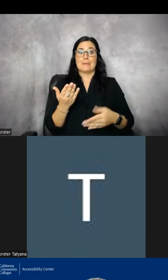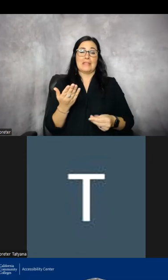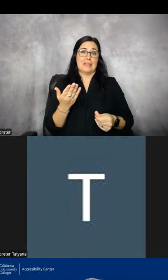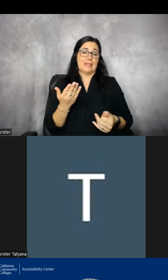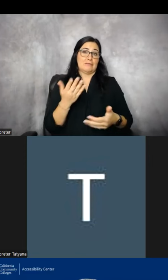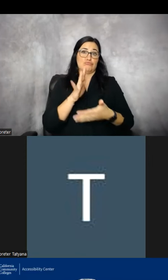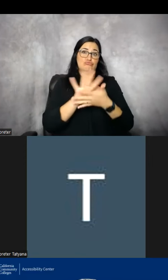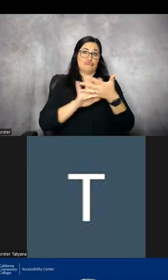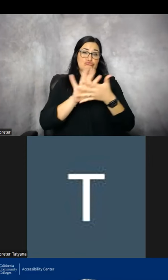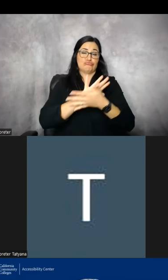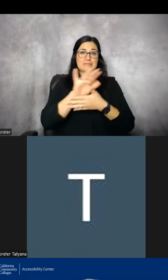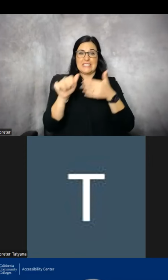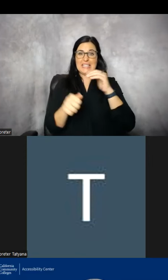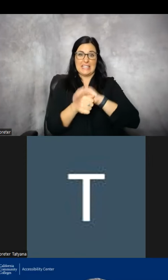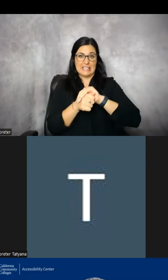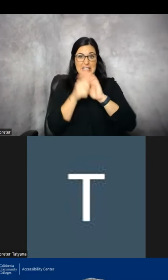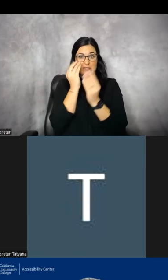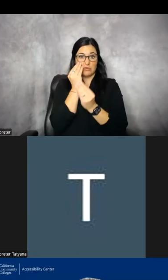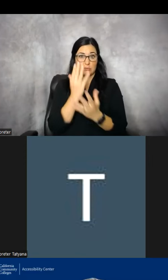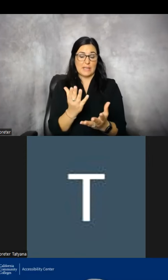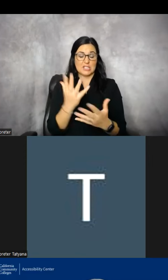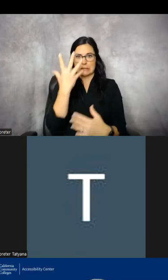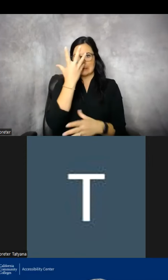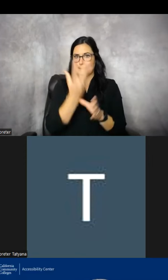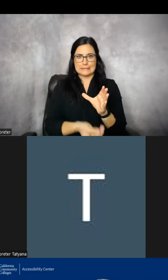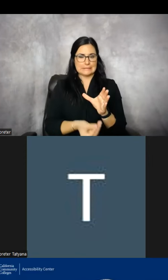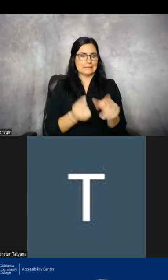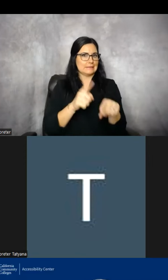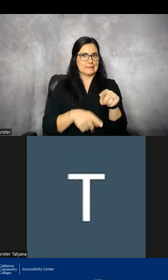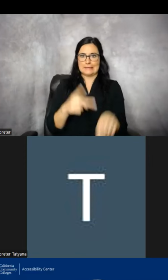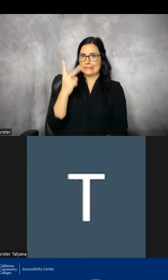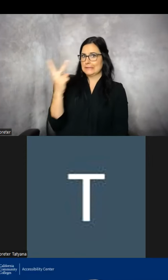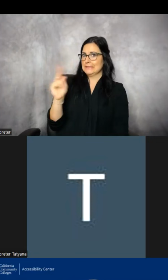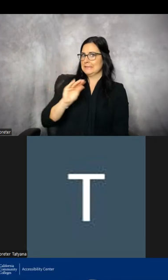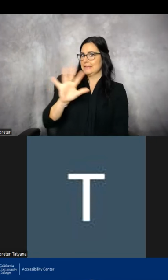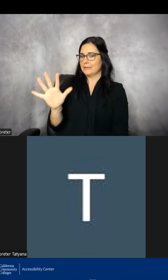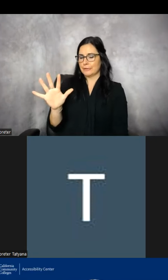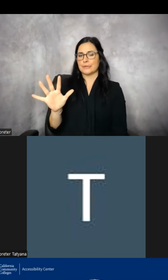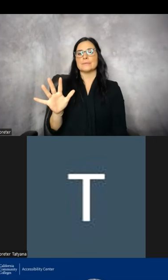but actually it's missing for the audience. So, again let's look at some example.